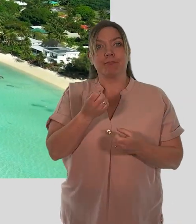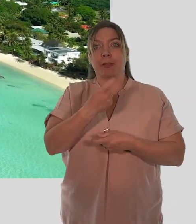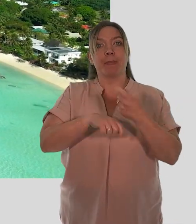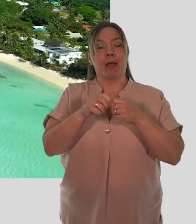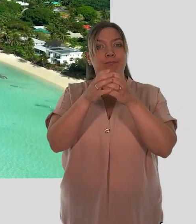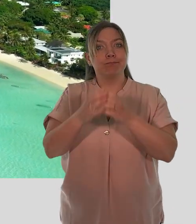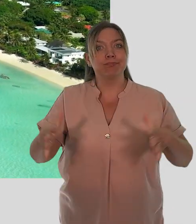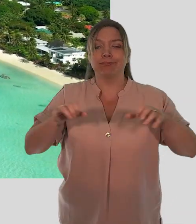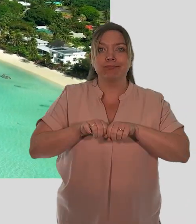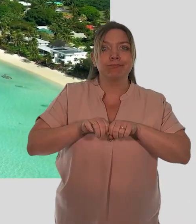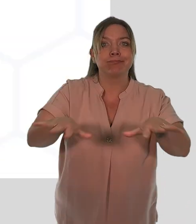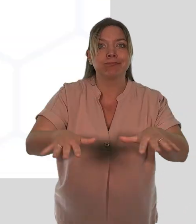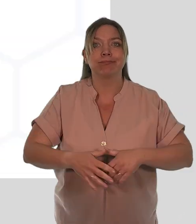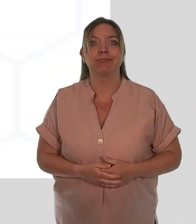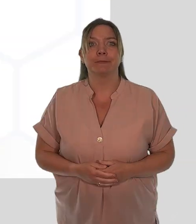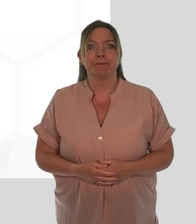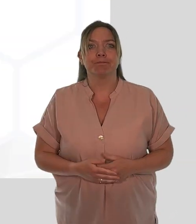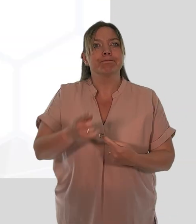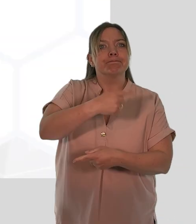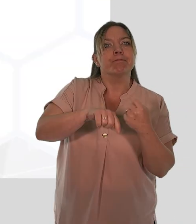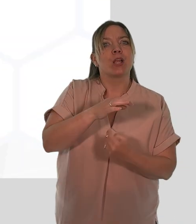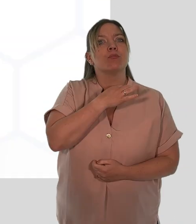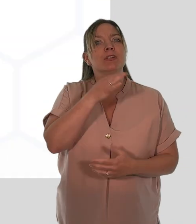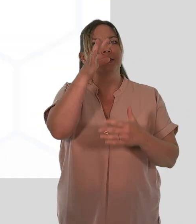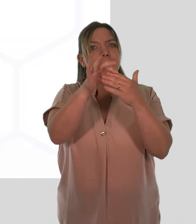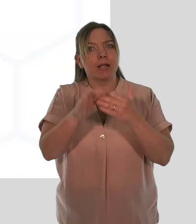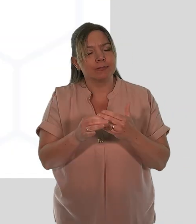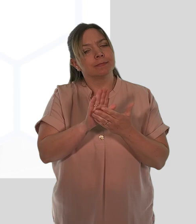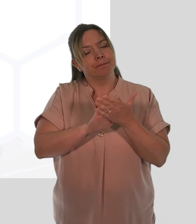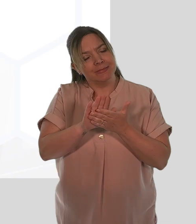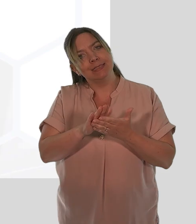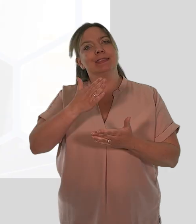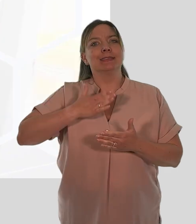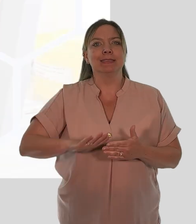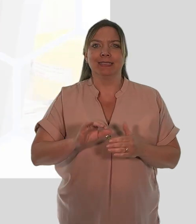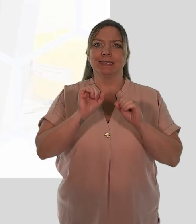This includes documenting the prevalence of risk factors and how they interact